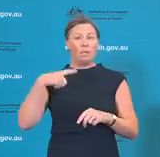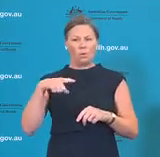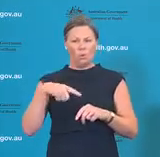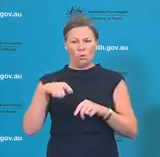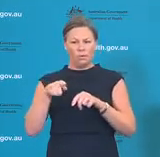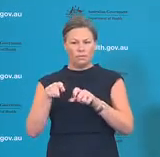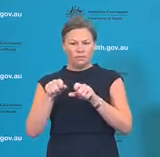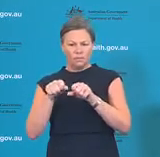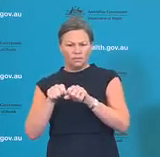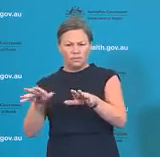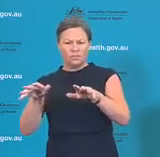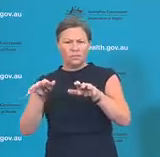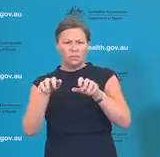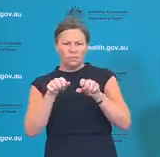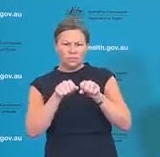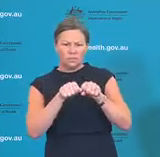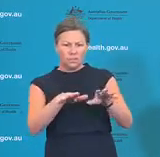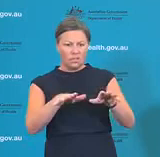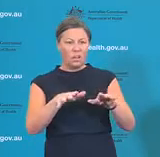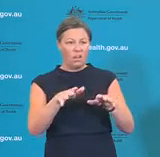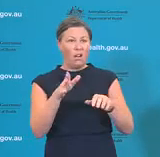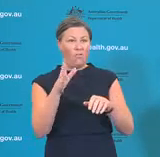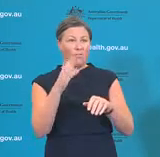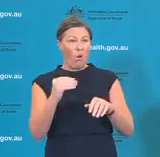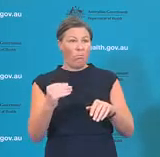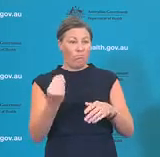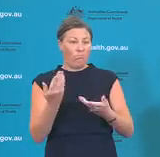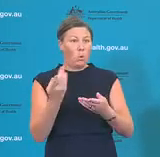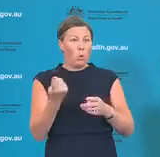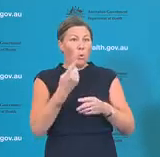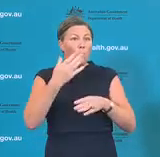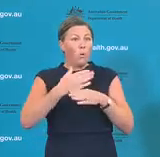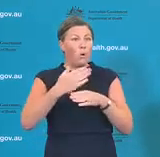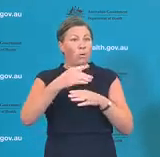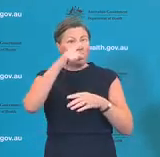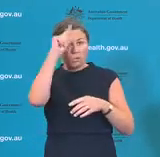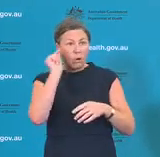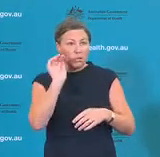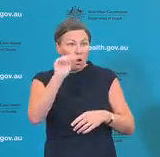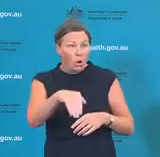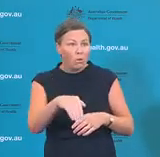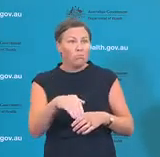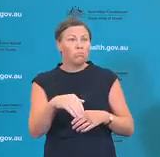with healthcare workers. Healthcare workers are in our front line and we